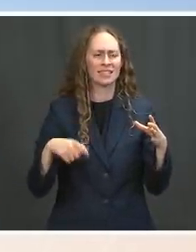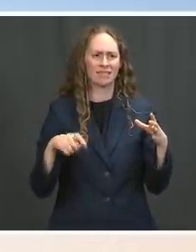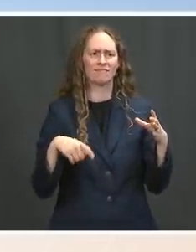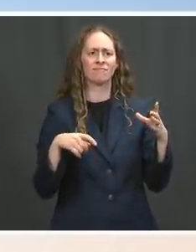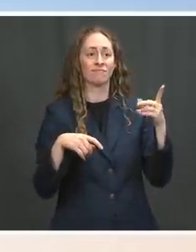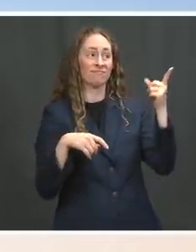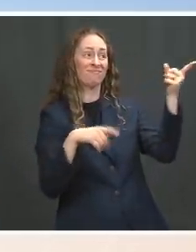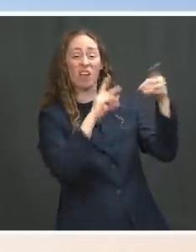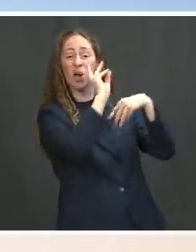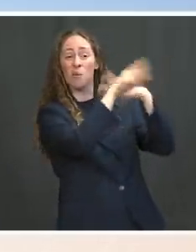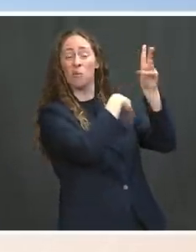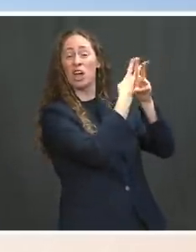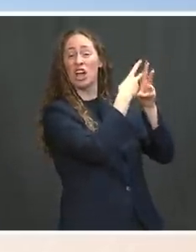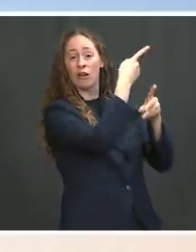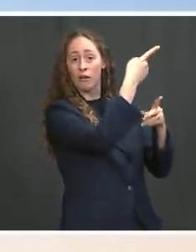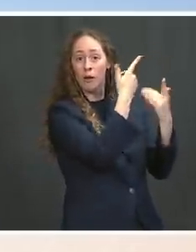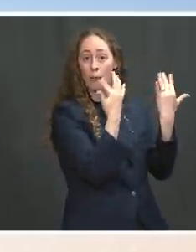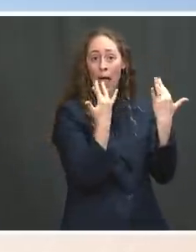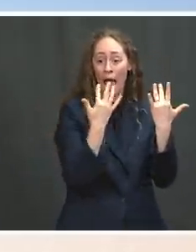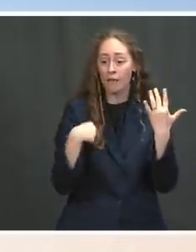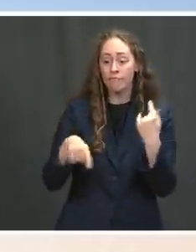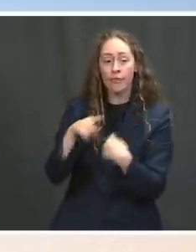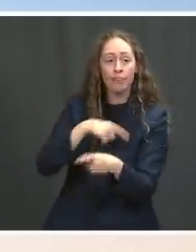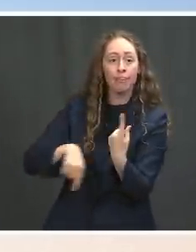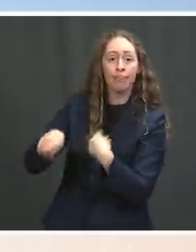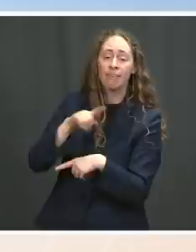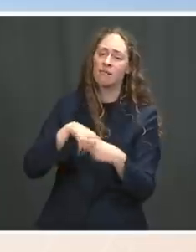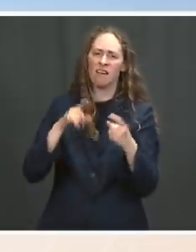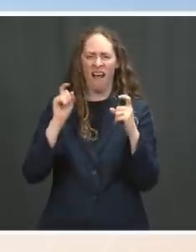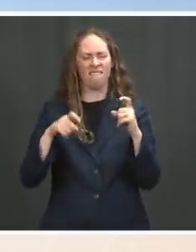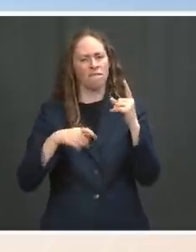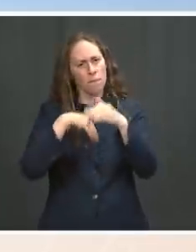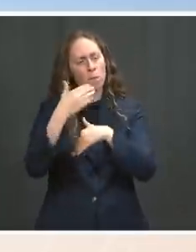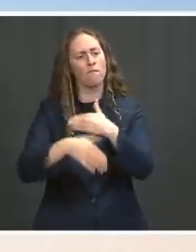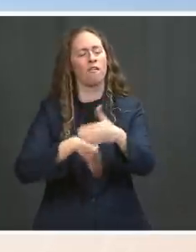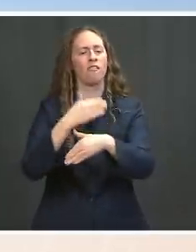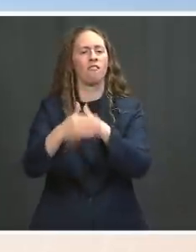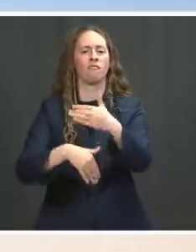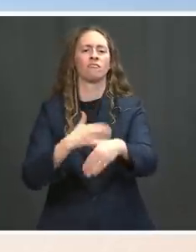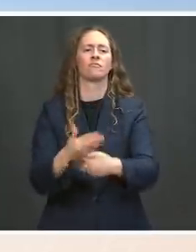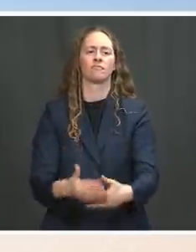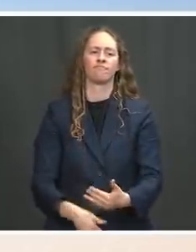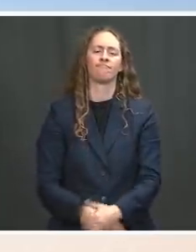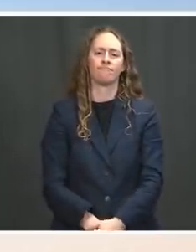They're waiting for us to -- they are -- they are waiting to see what we will do and what we will do in this moment.